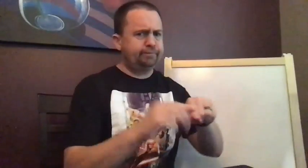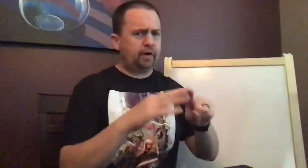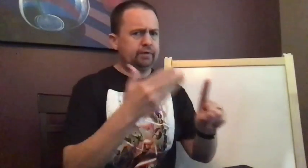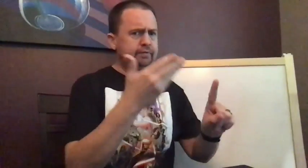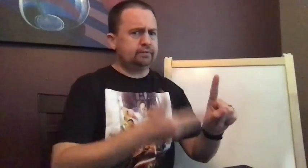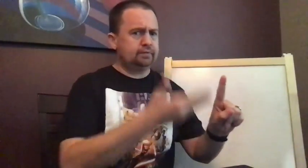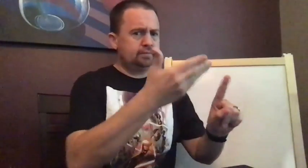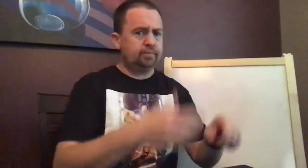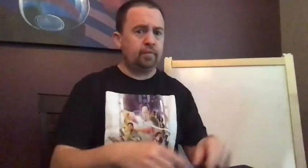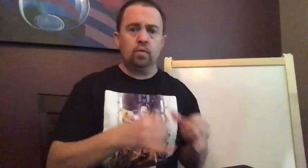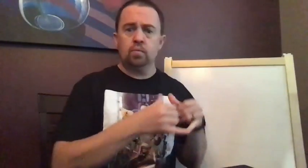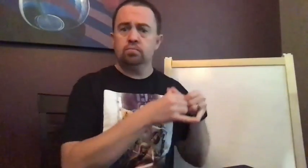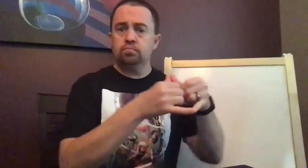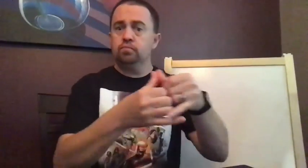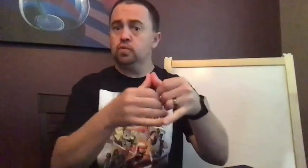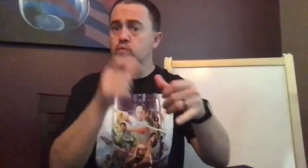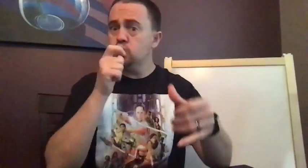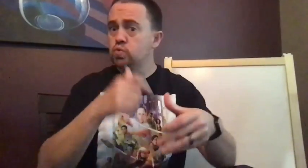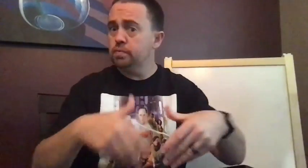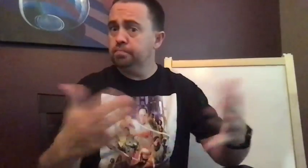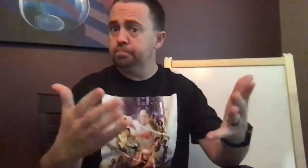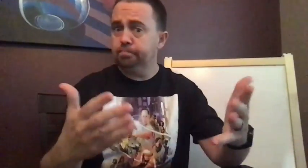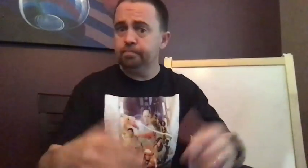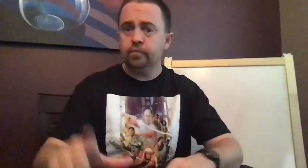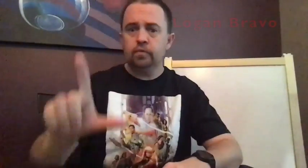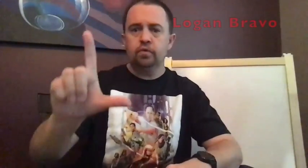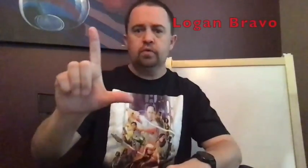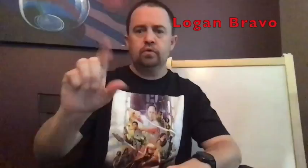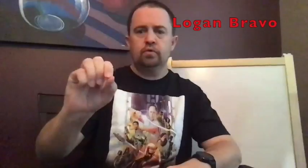An anytime there was group activities, the whole group